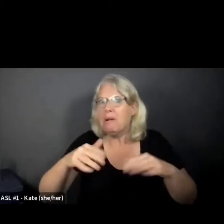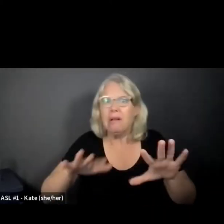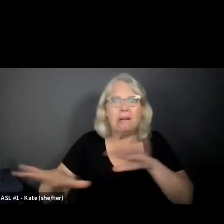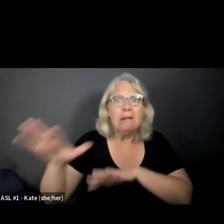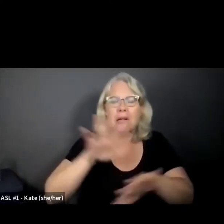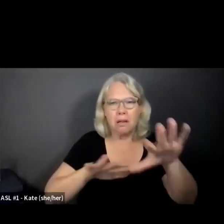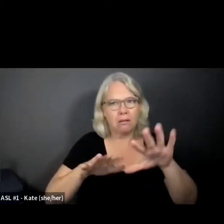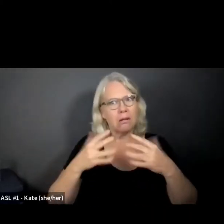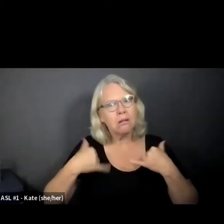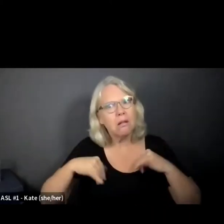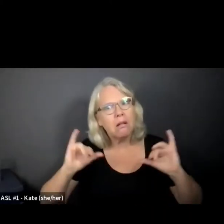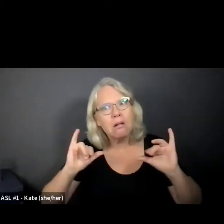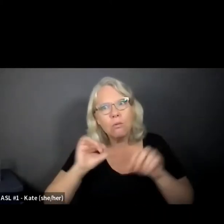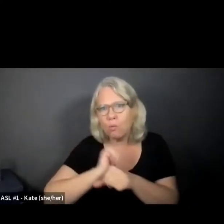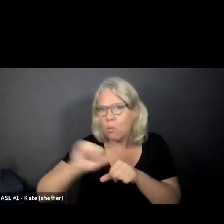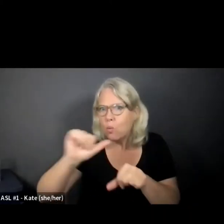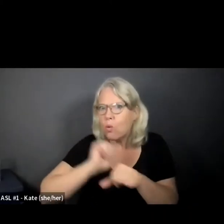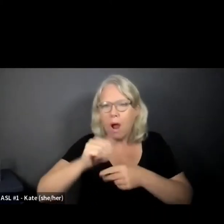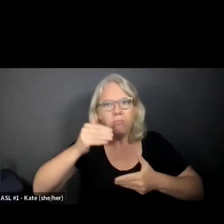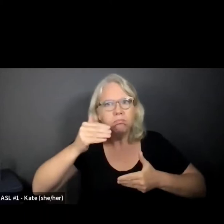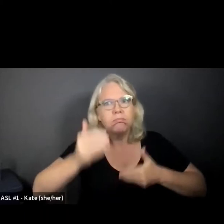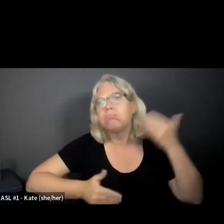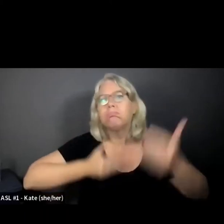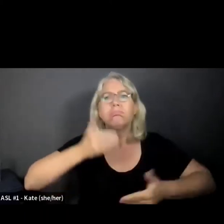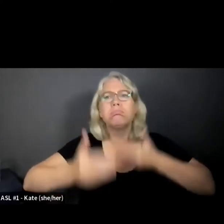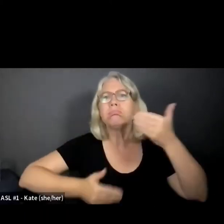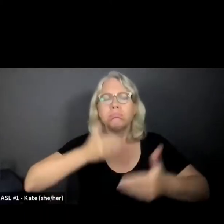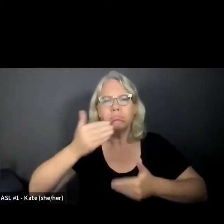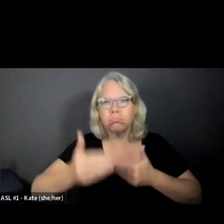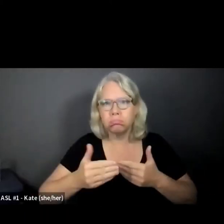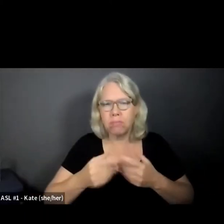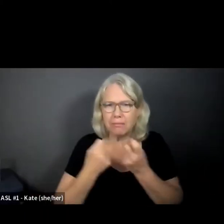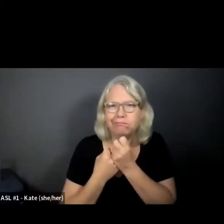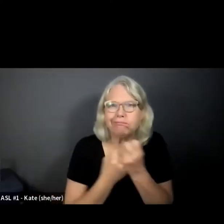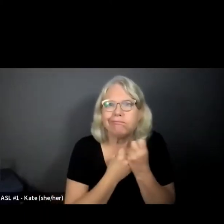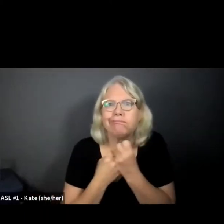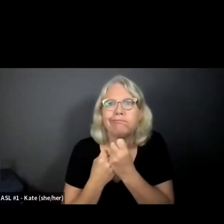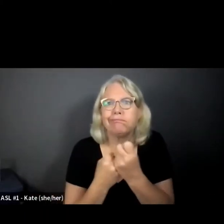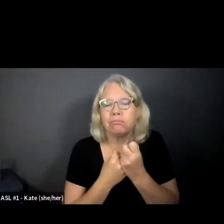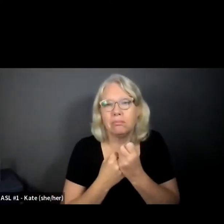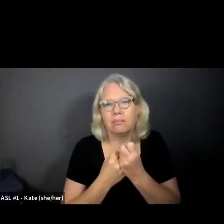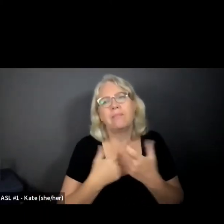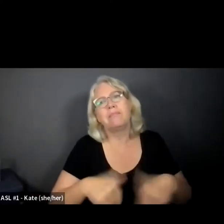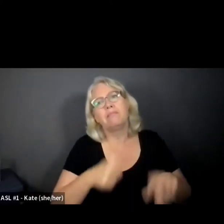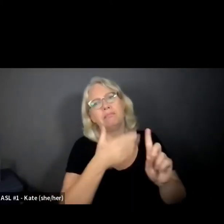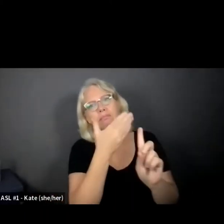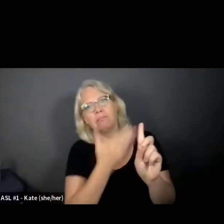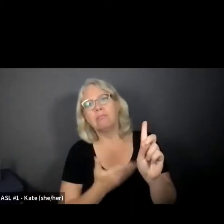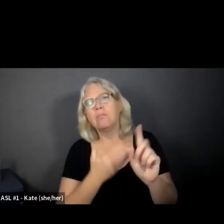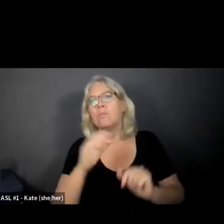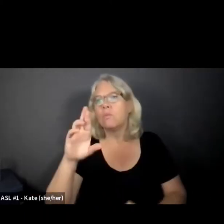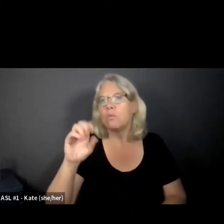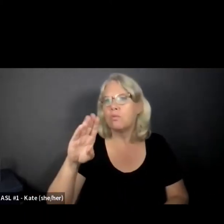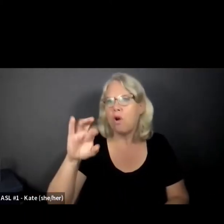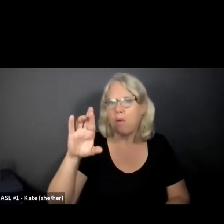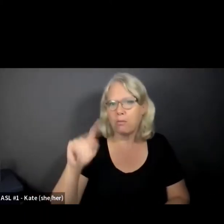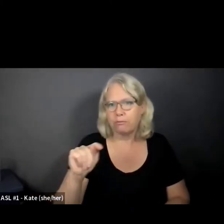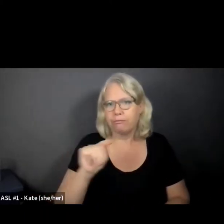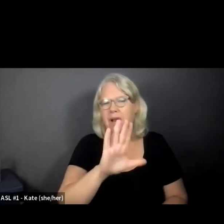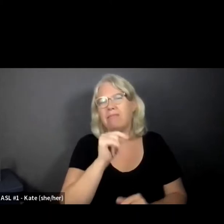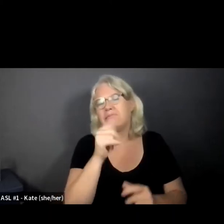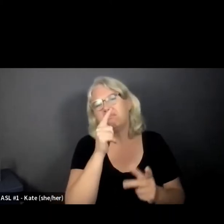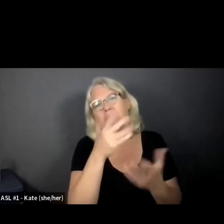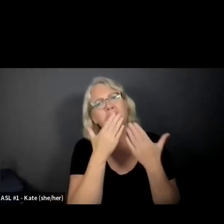PARTICULARLY, I THANK ROBERT FOR HIS LEADERSHIP AND SO MANY DIFFERENT ASPECTS OF ARCH'S LEGAL